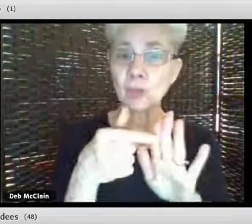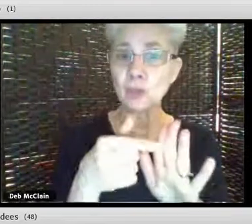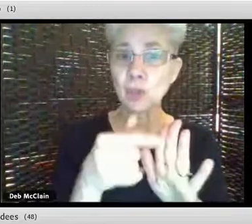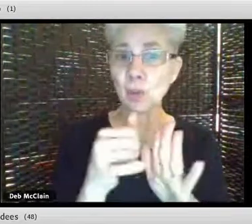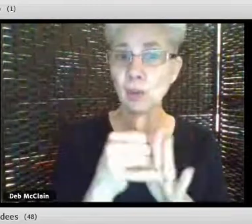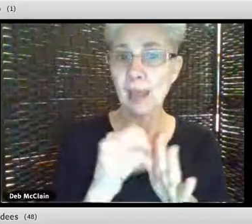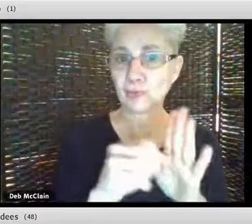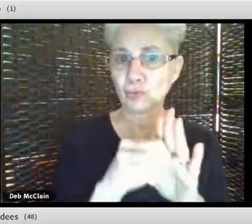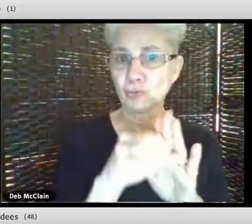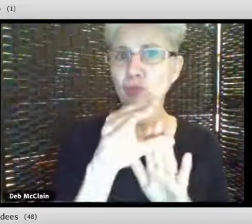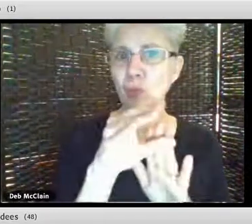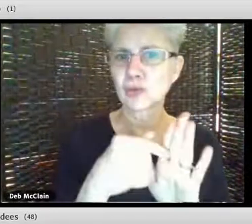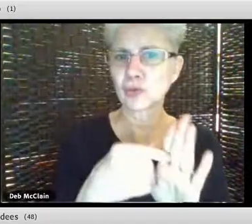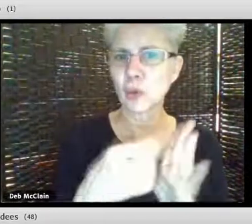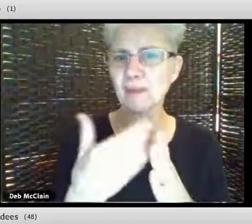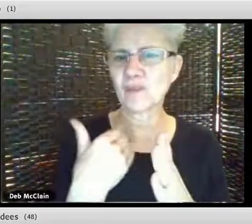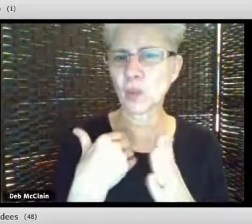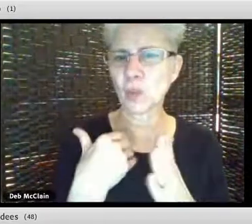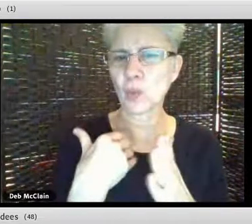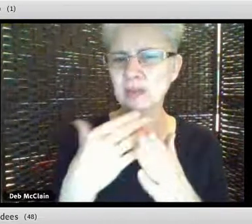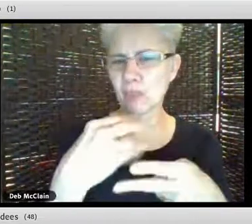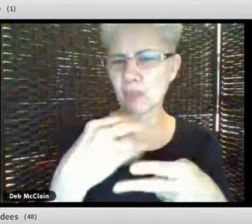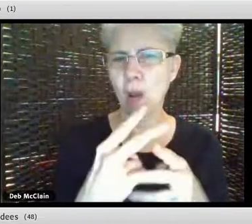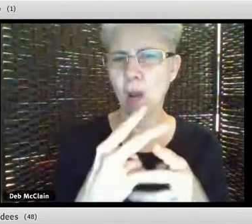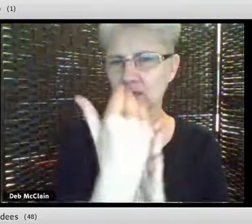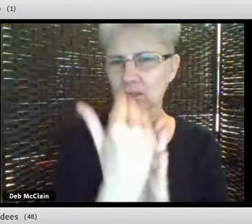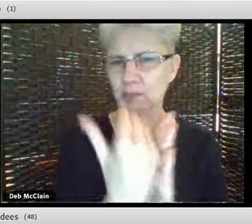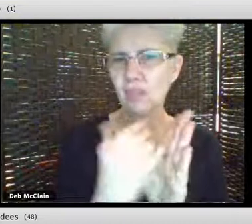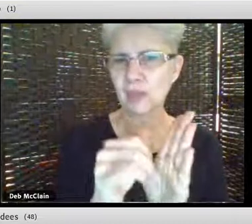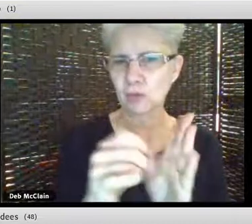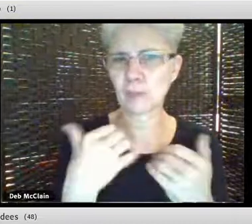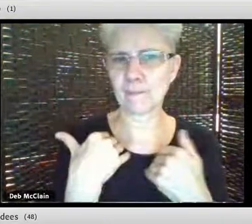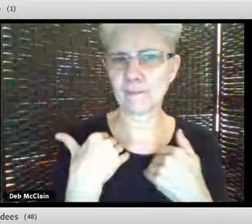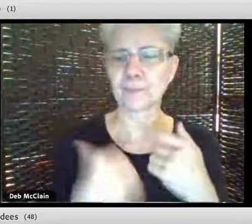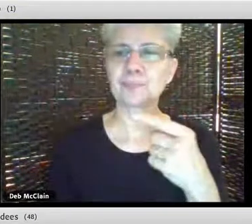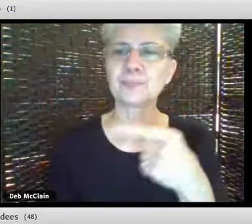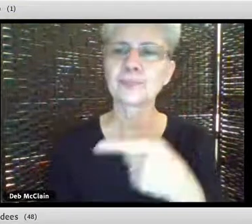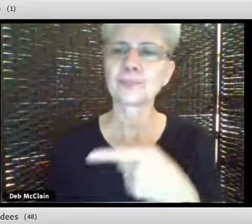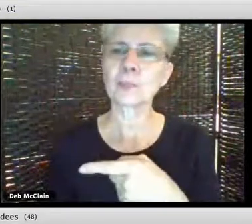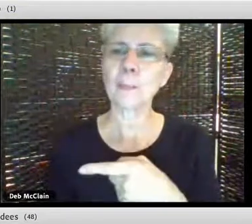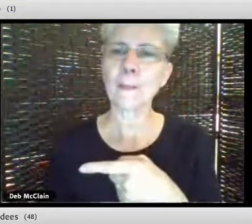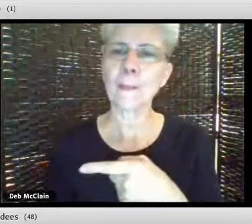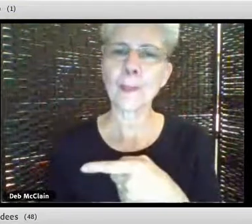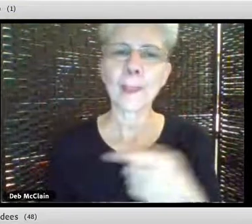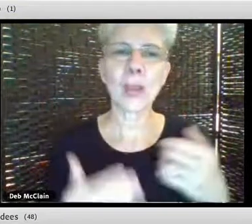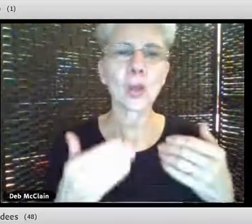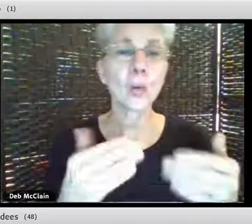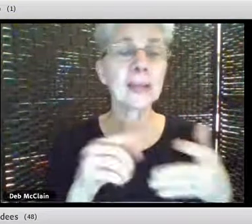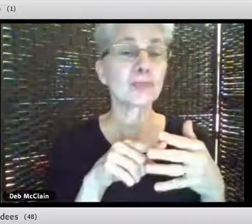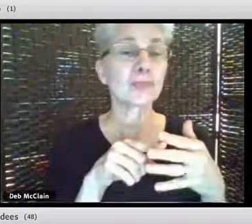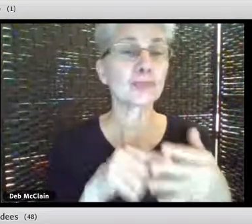I showed you earlier about, you know, basically some of the products that Google has. Okay.